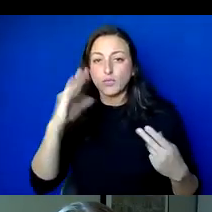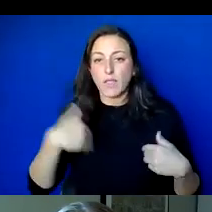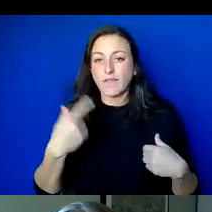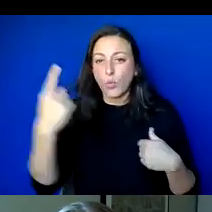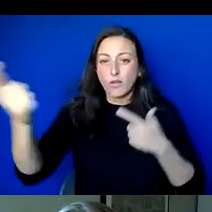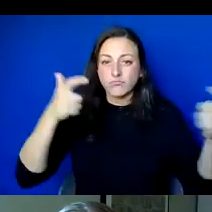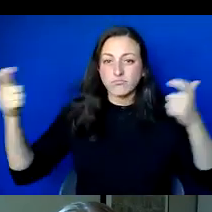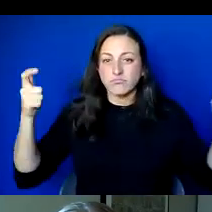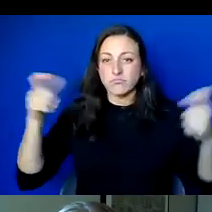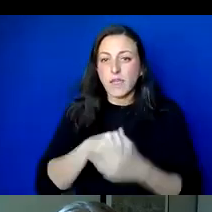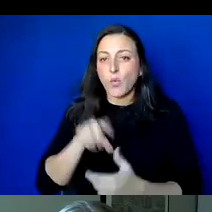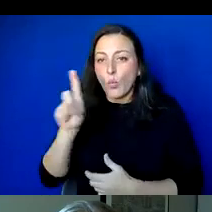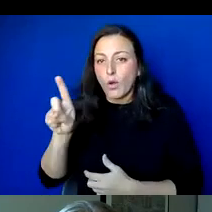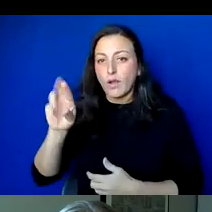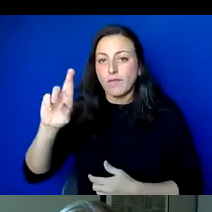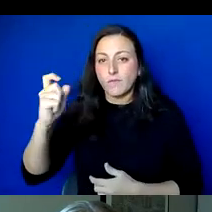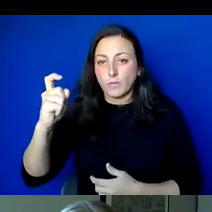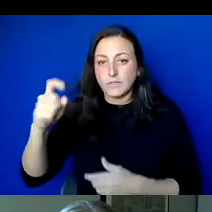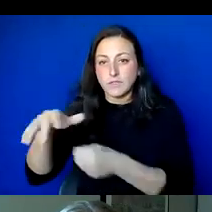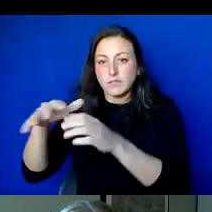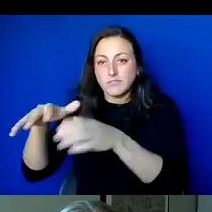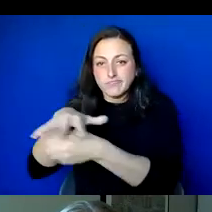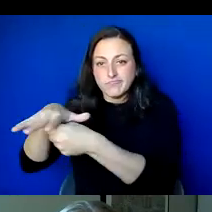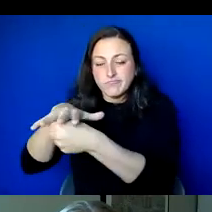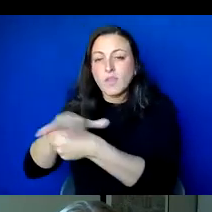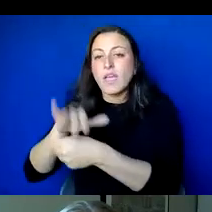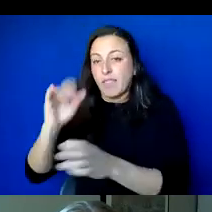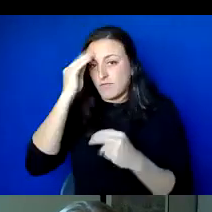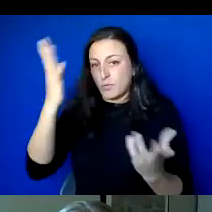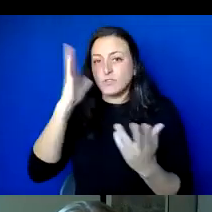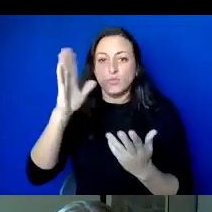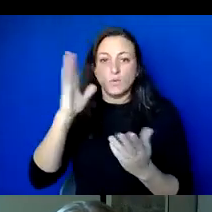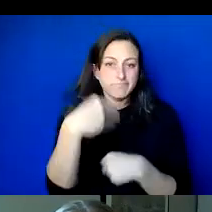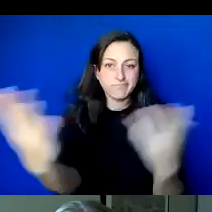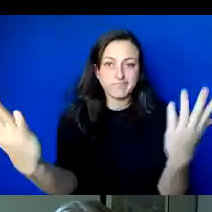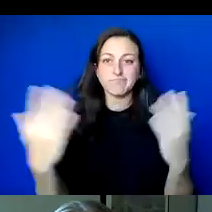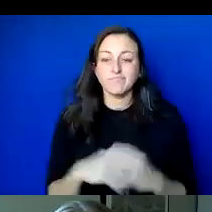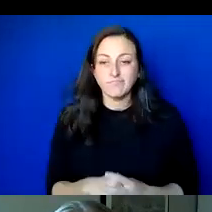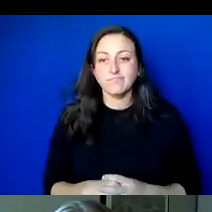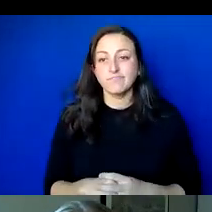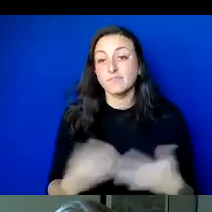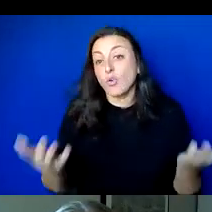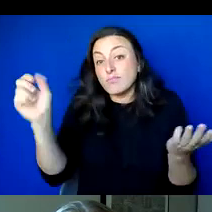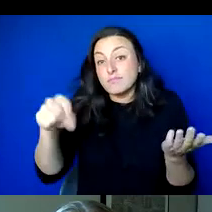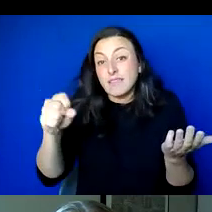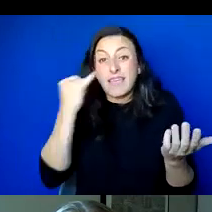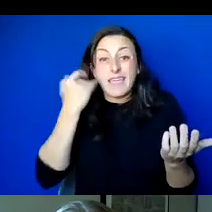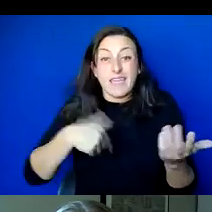and we'll certainly get that that information out. Yes, if we could get more vaccine, we certainly